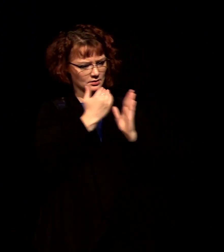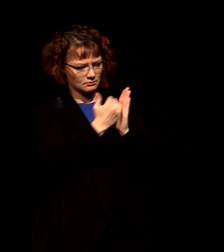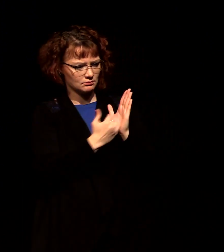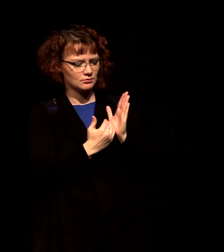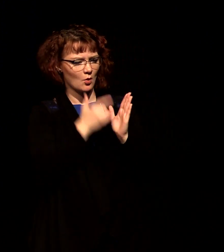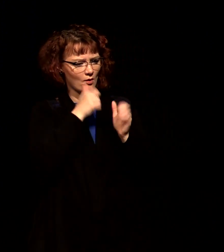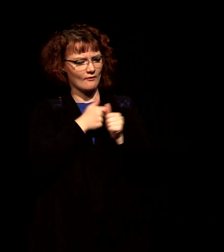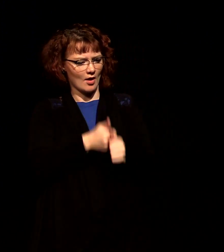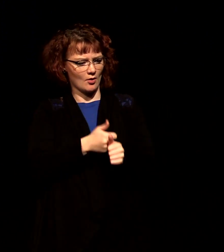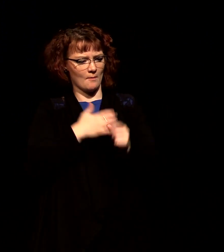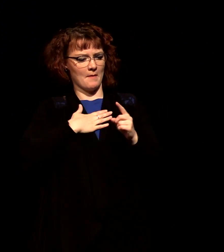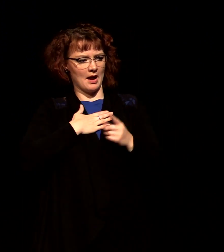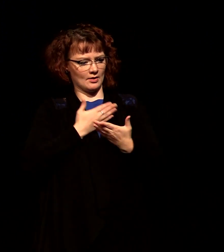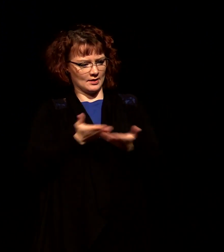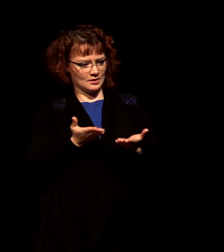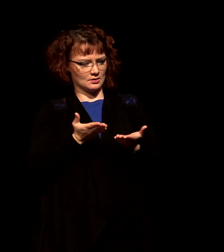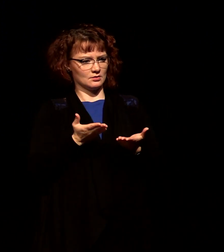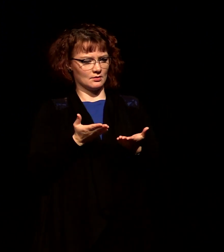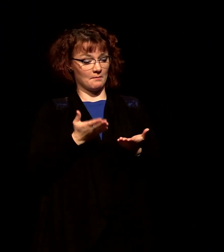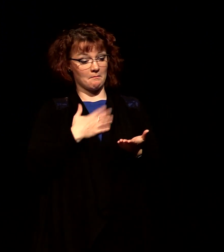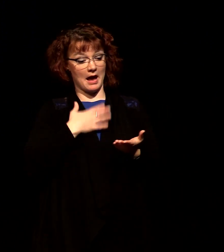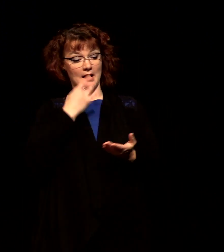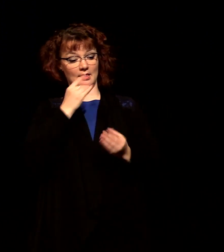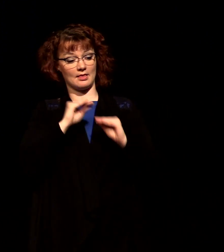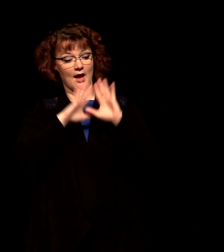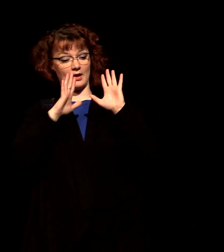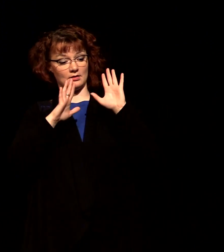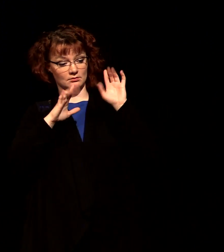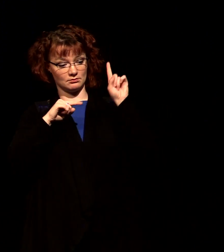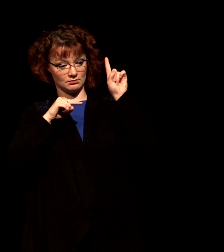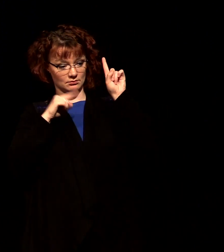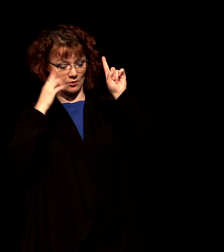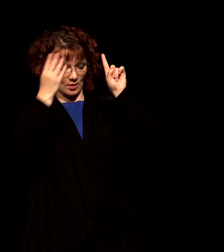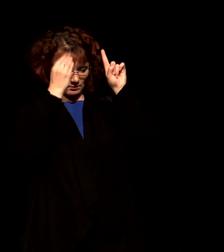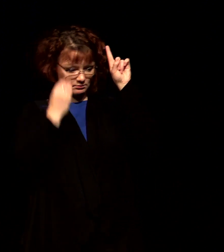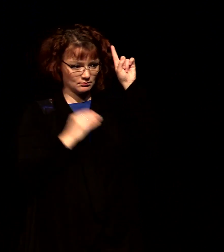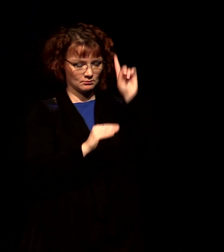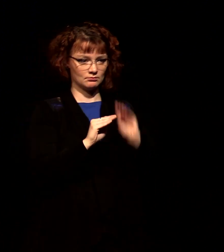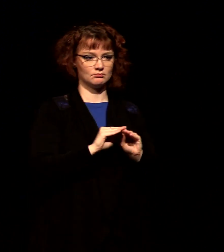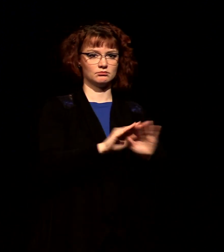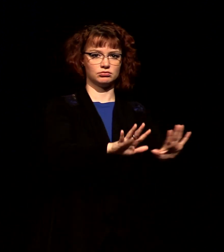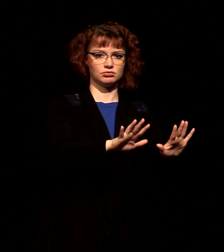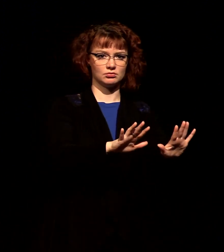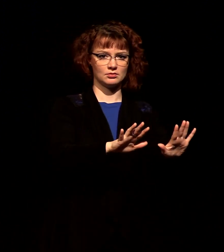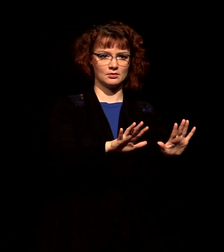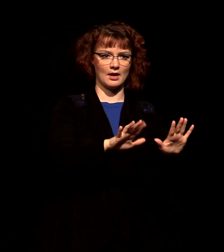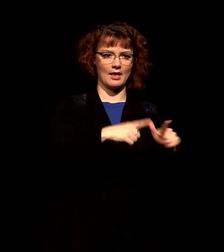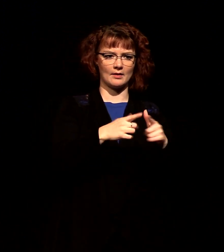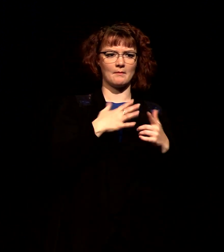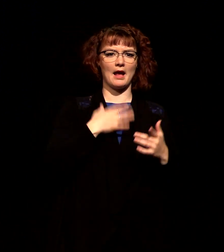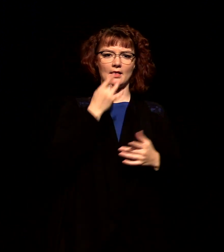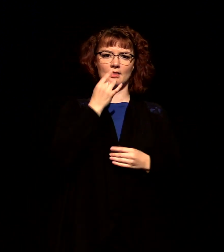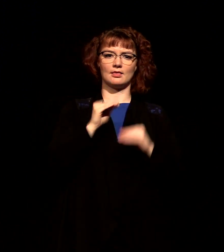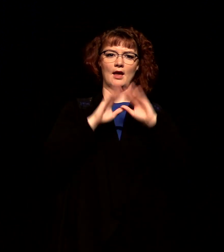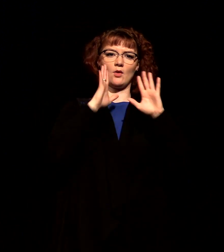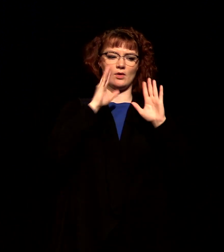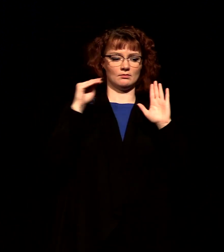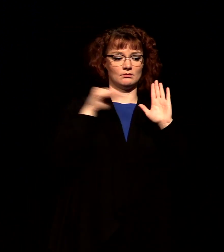light is going to shine out in you and through you. And as my light shines out, people from other nations are going to be